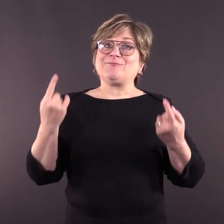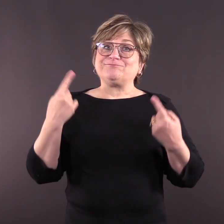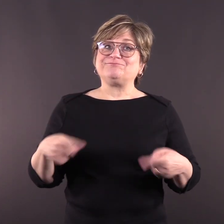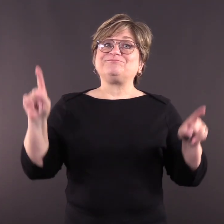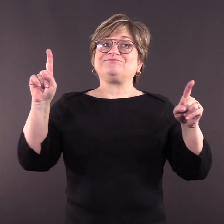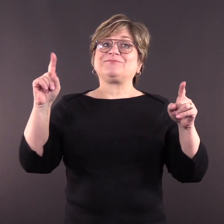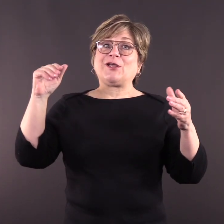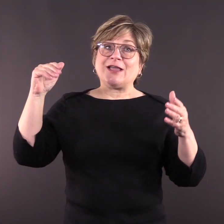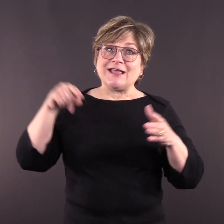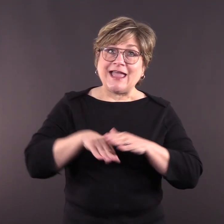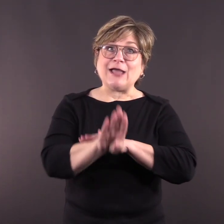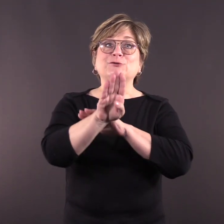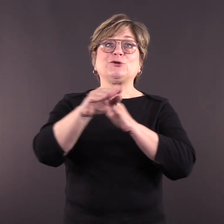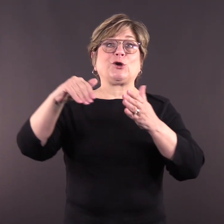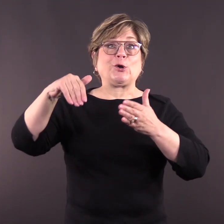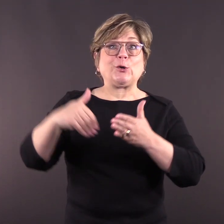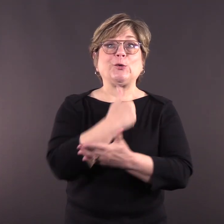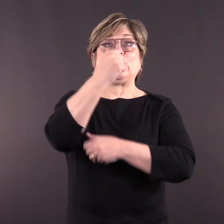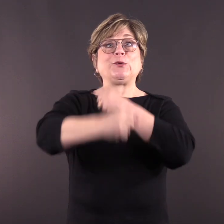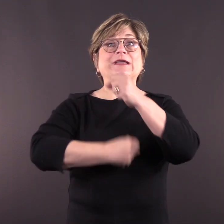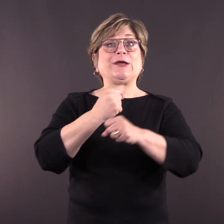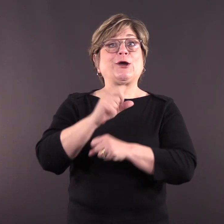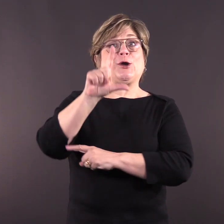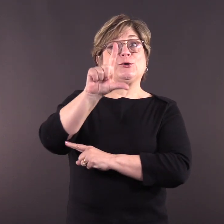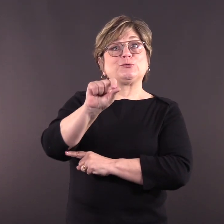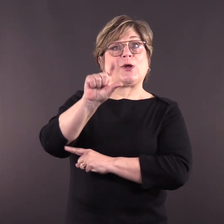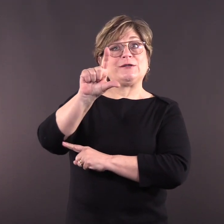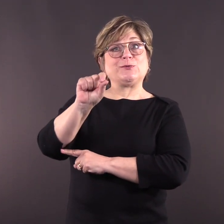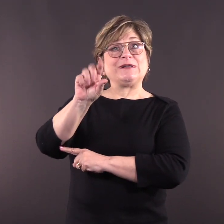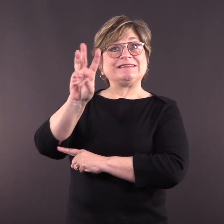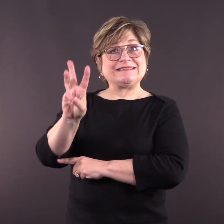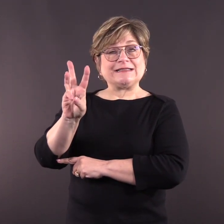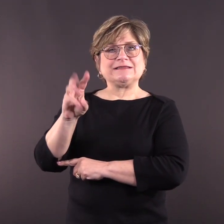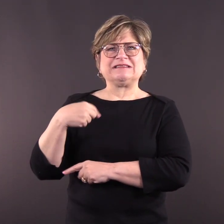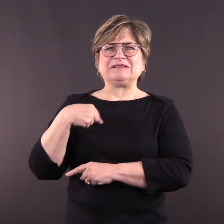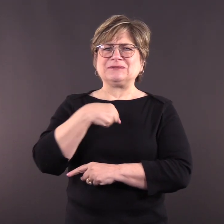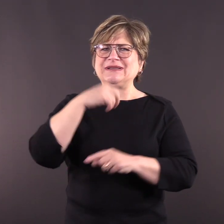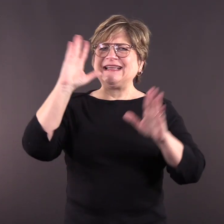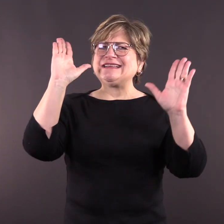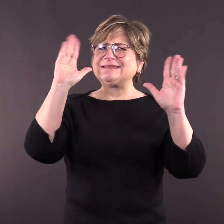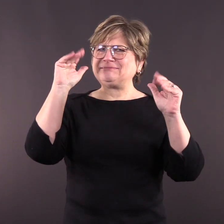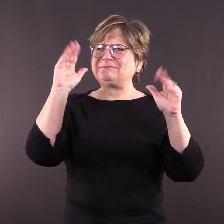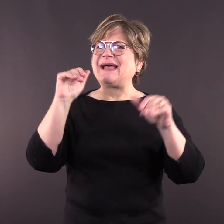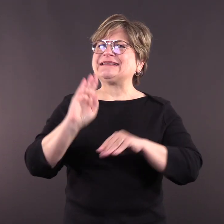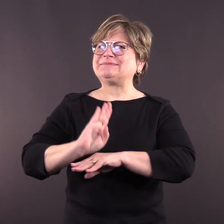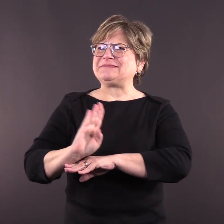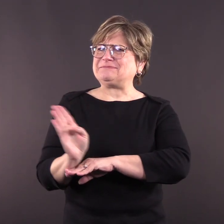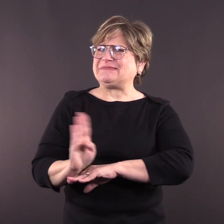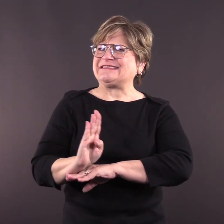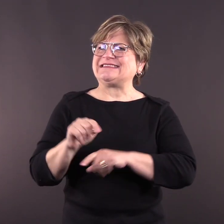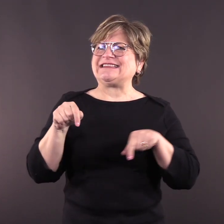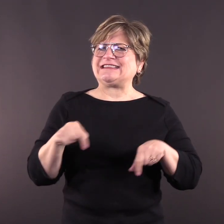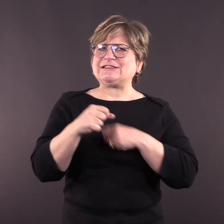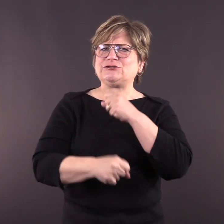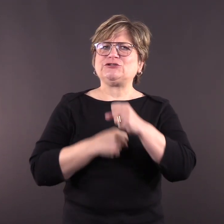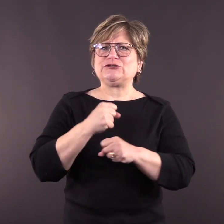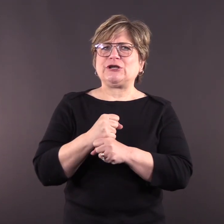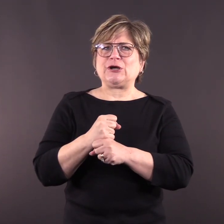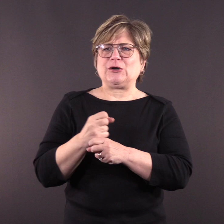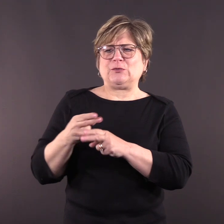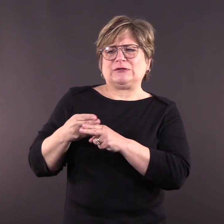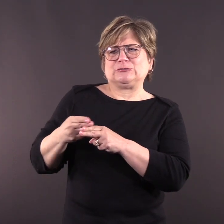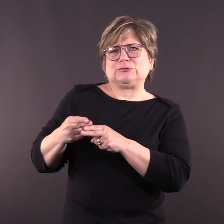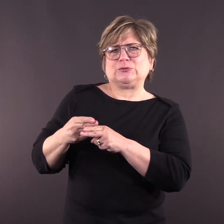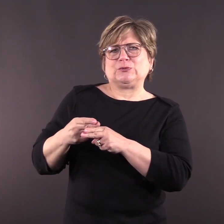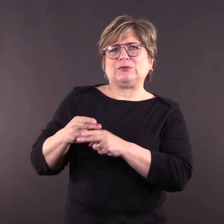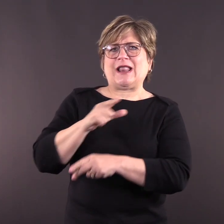We have now entered a new year, 2026. We expect to be busy this year with the